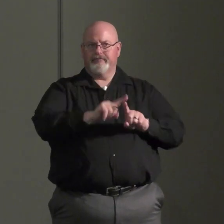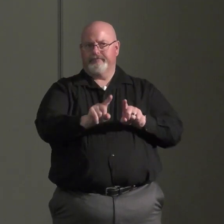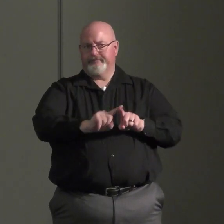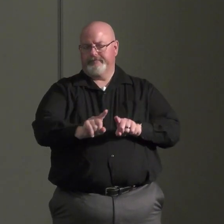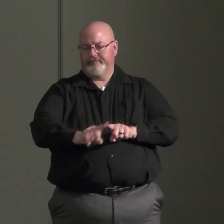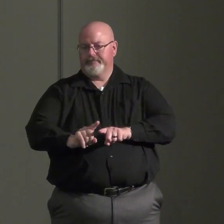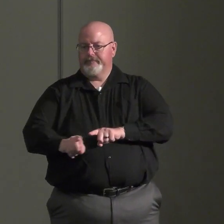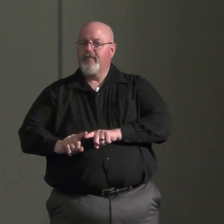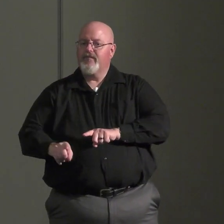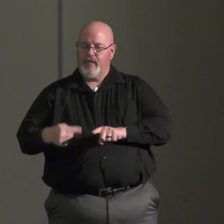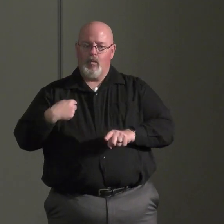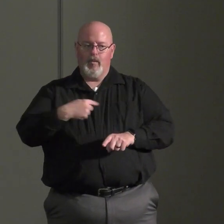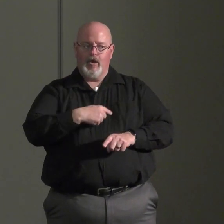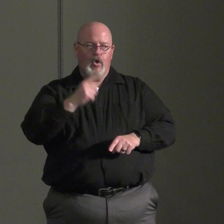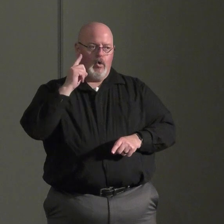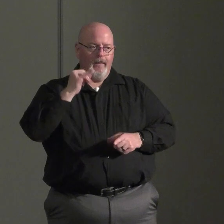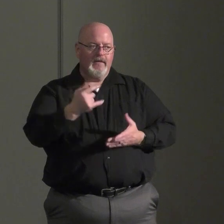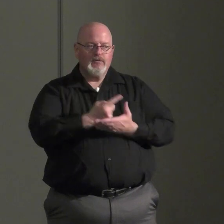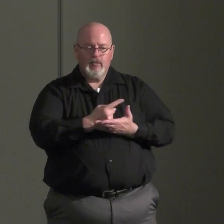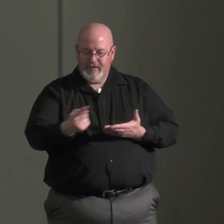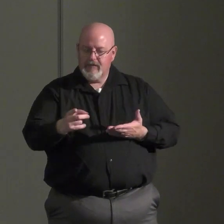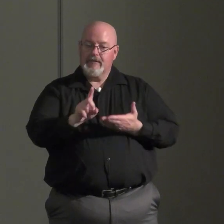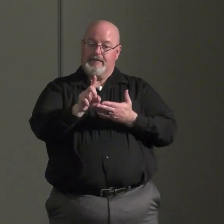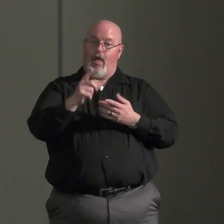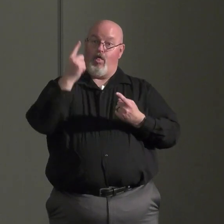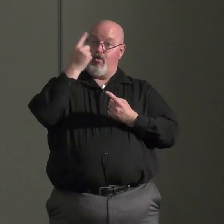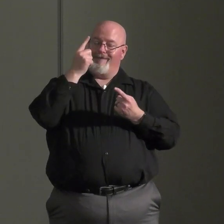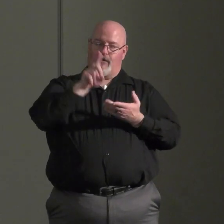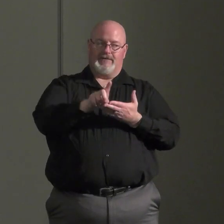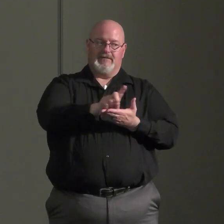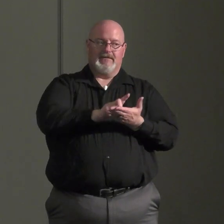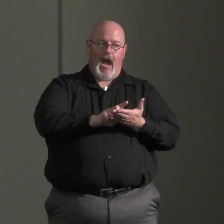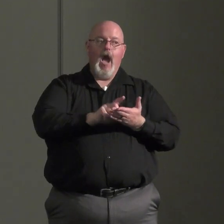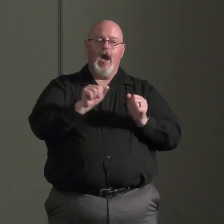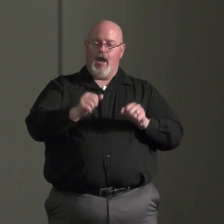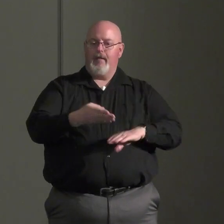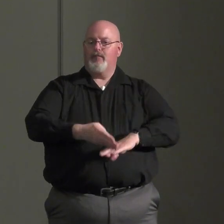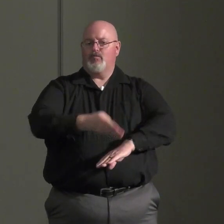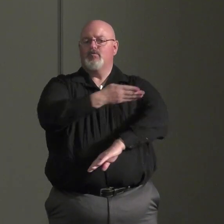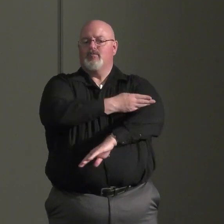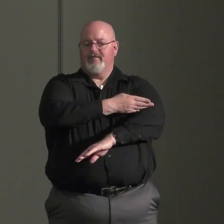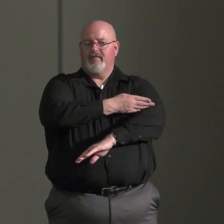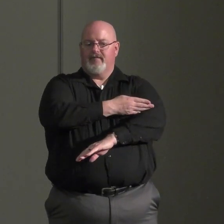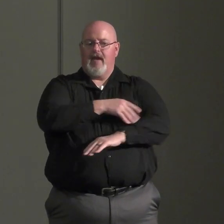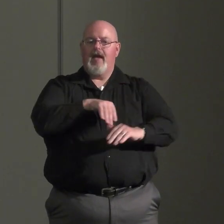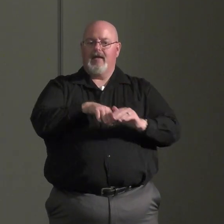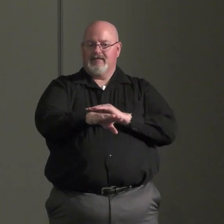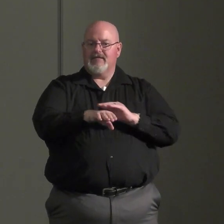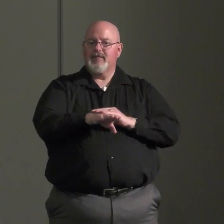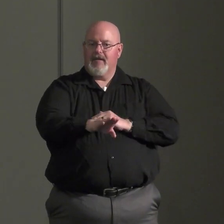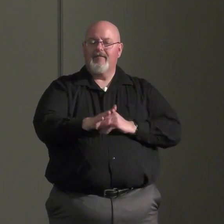of things we heard about this week. Thoughtful design could improve accessibility for everybody.